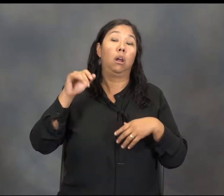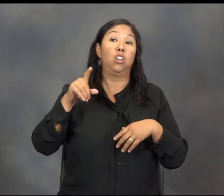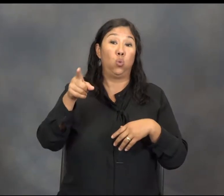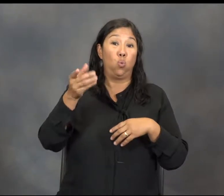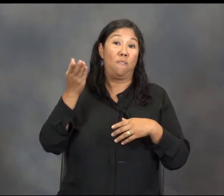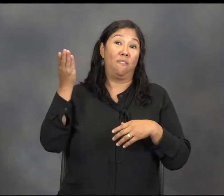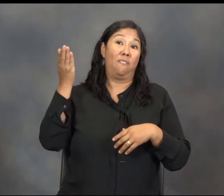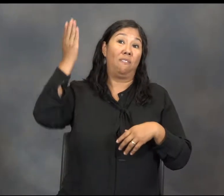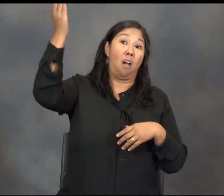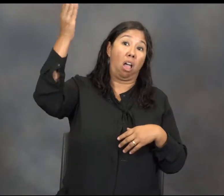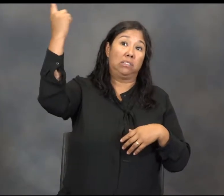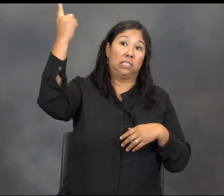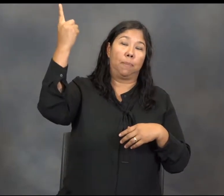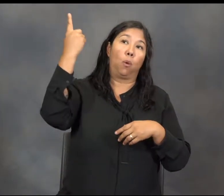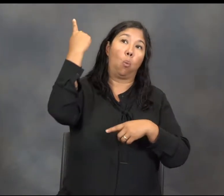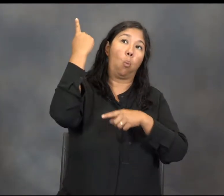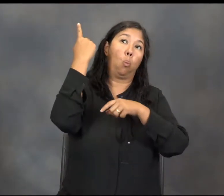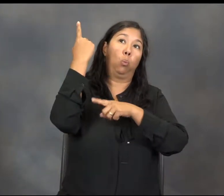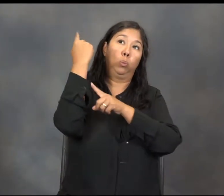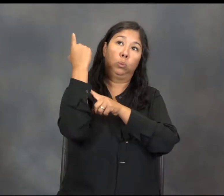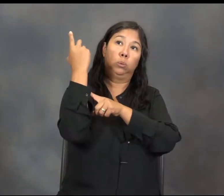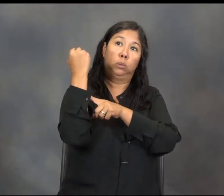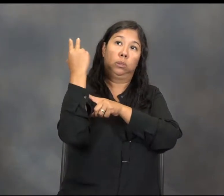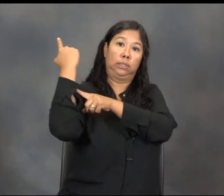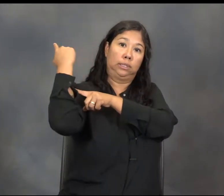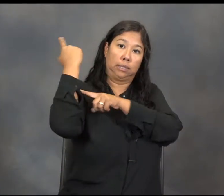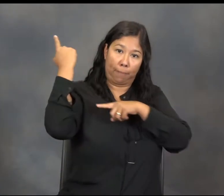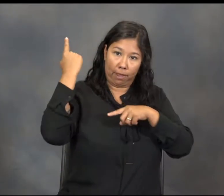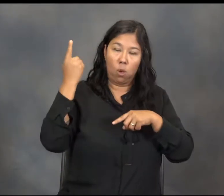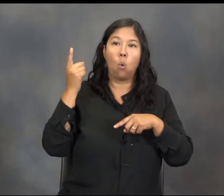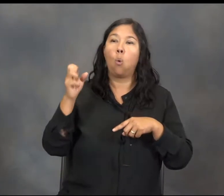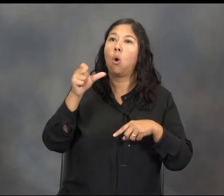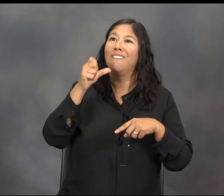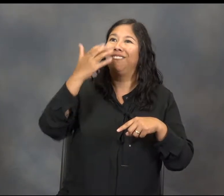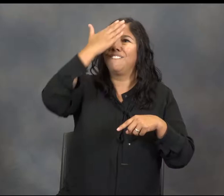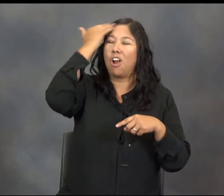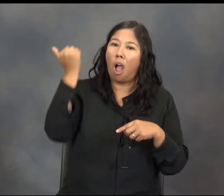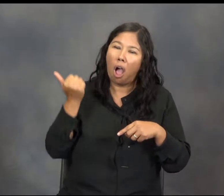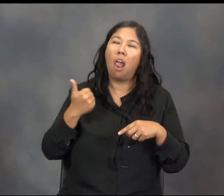or maybe you didn't claim all the credits or deductions that you should have,